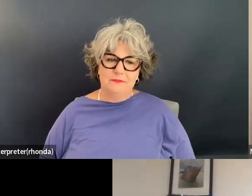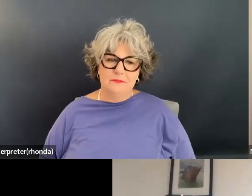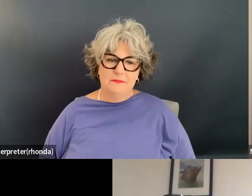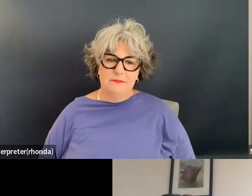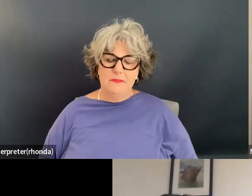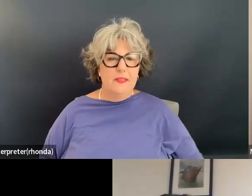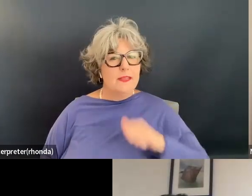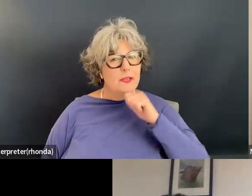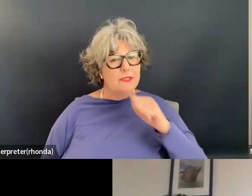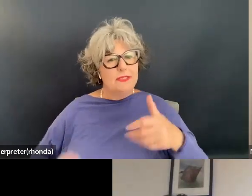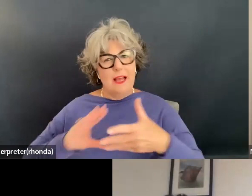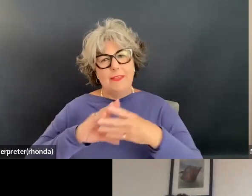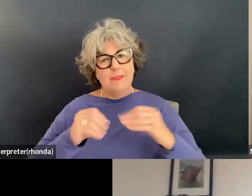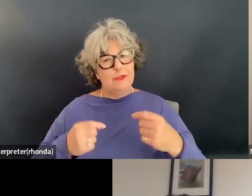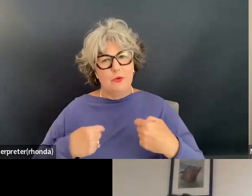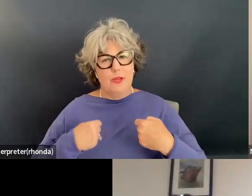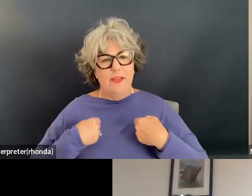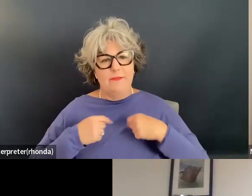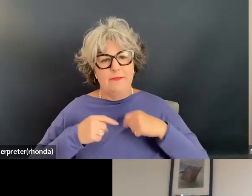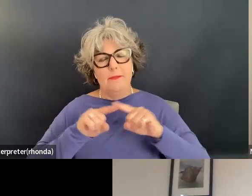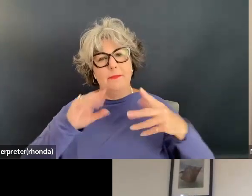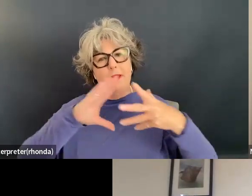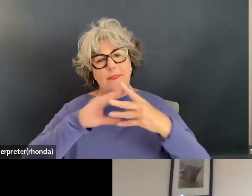I think it was the story of Elahe,